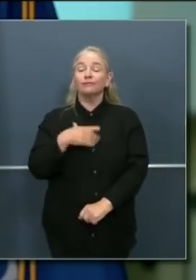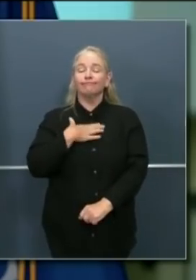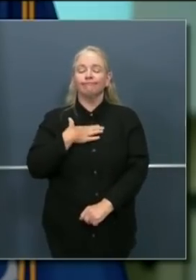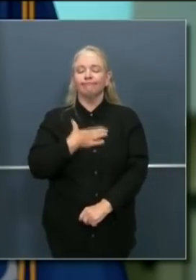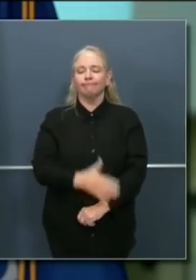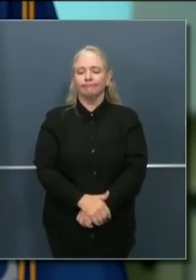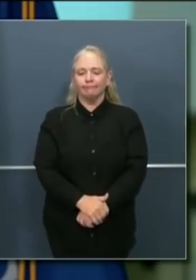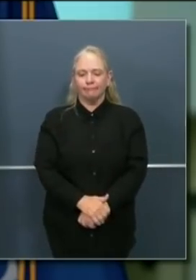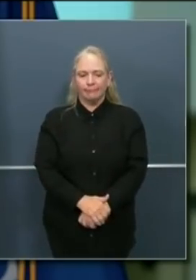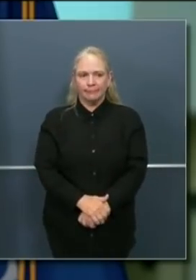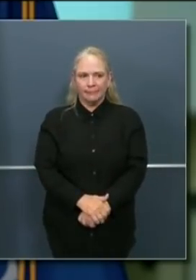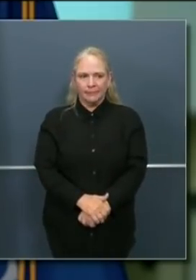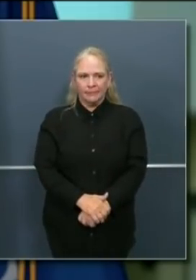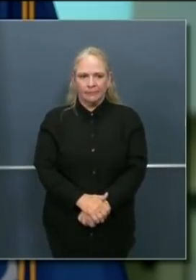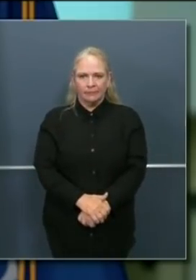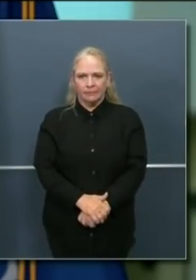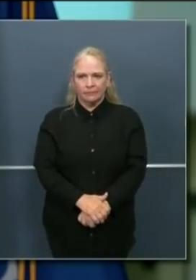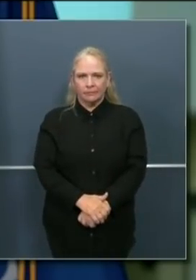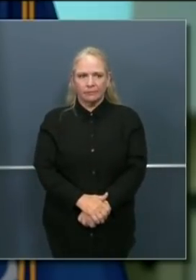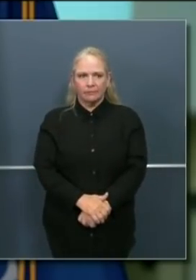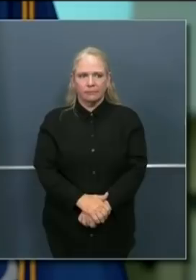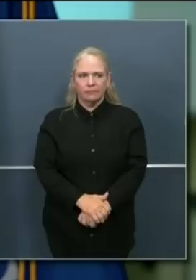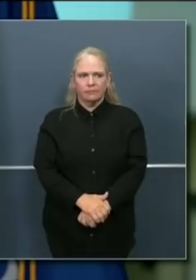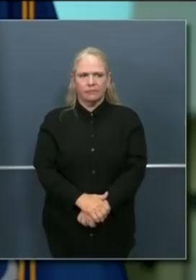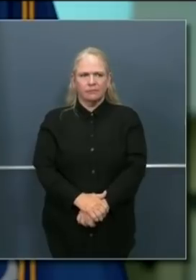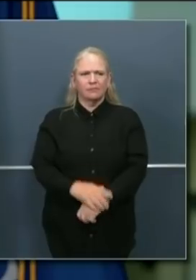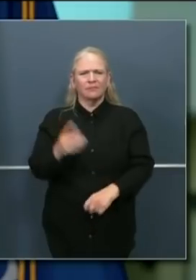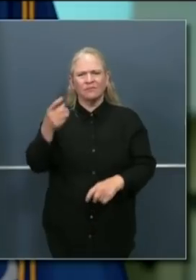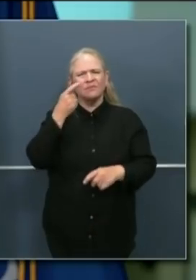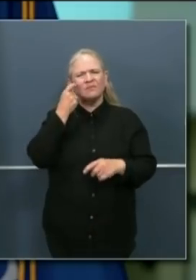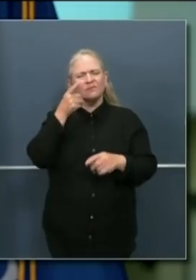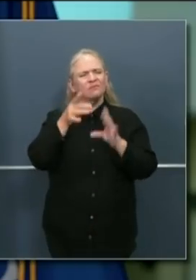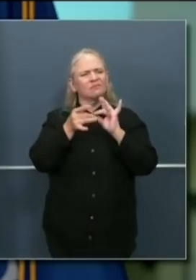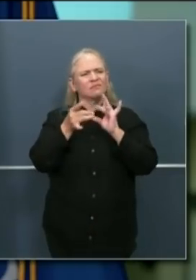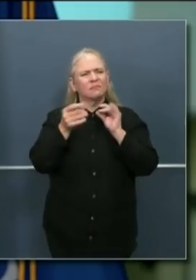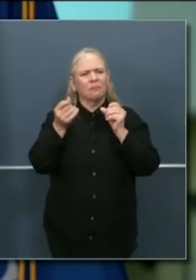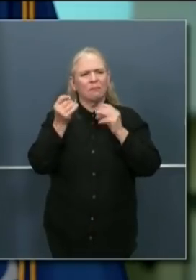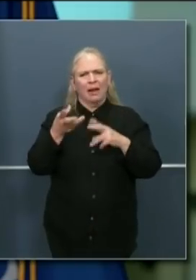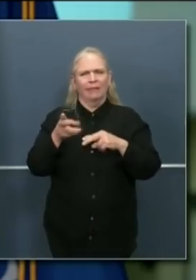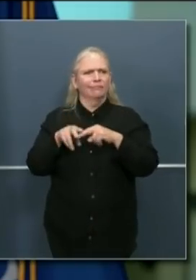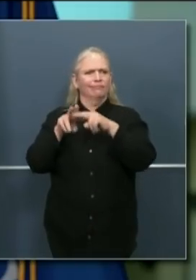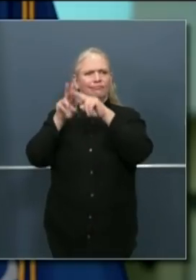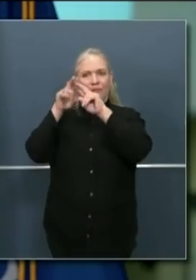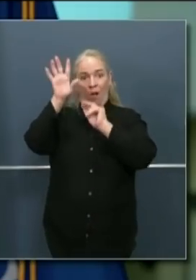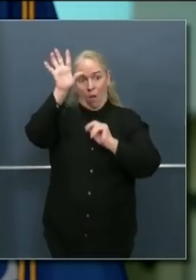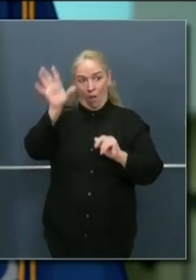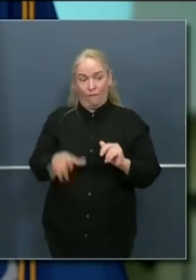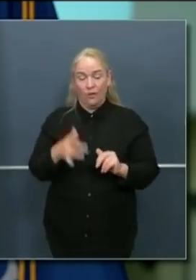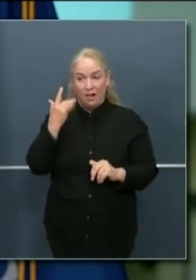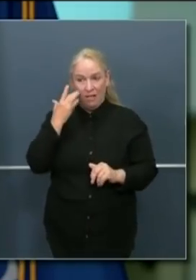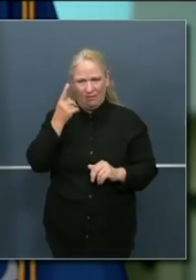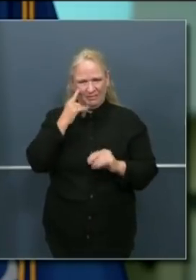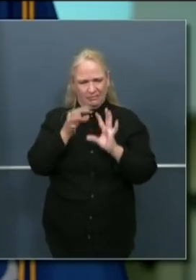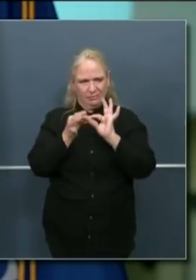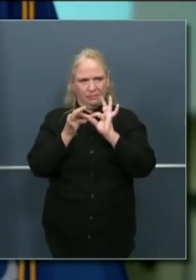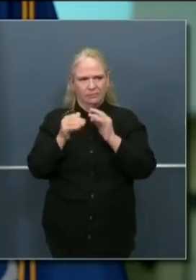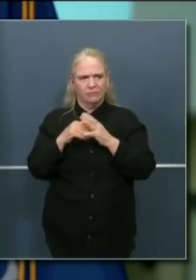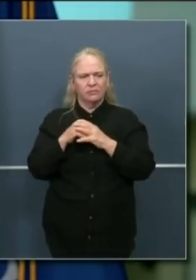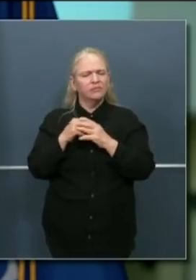TRUST AND WHY THOSE COMPANIES. HI, GOVERNOR, AS YOU KNOW AND YOU JUST TALKED ABOUT TODAY, CASES HAVE BEEN KIND OF EX-PLOIDING AROUND THE STATE.